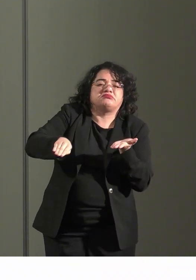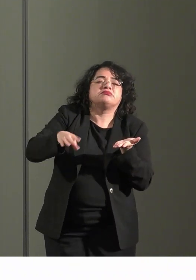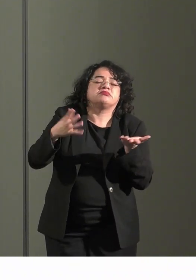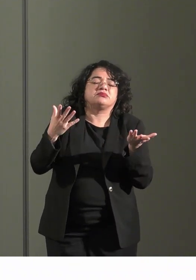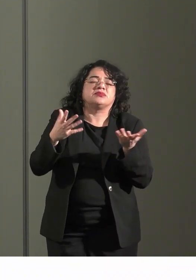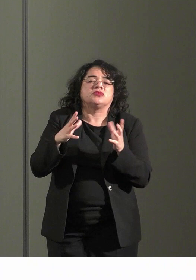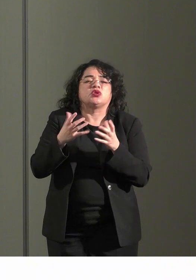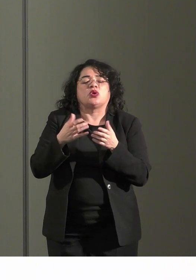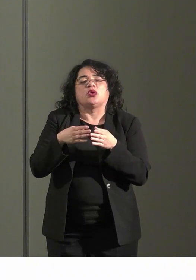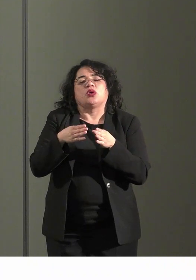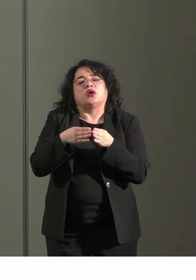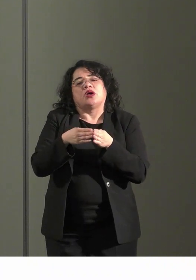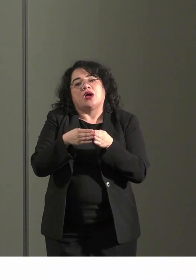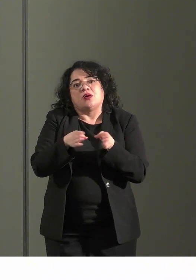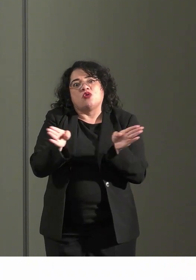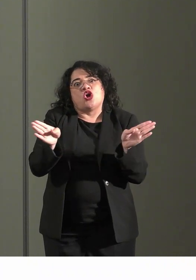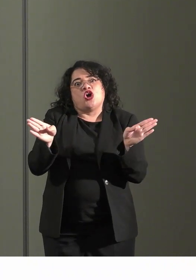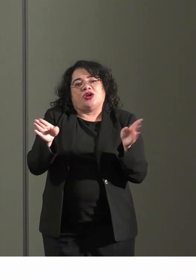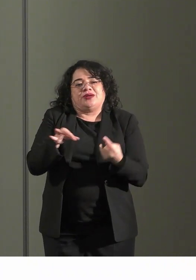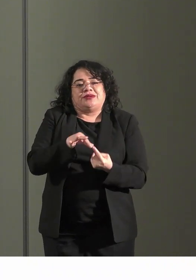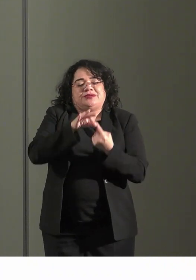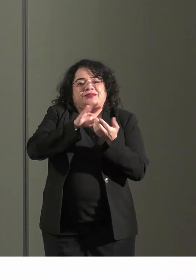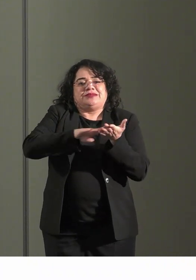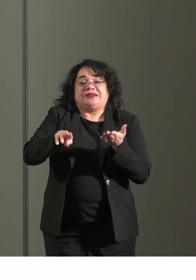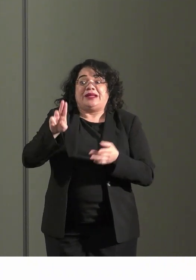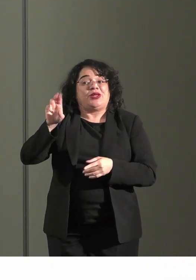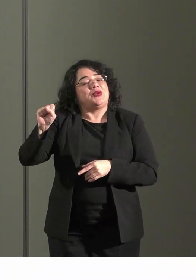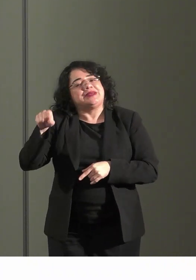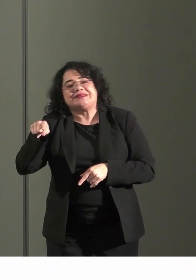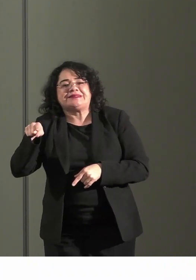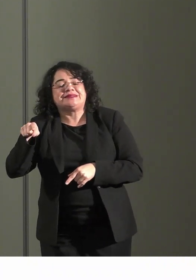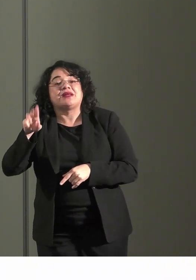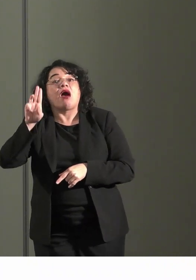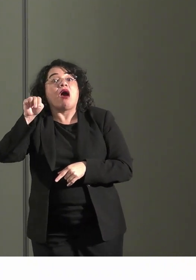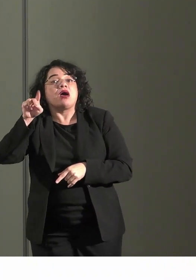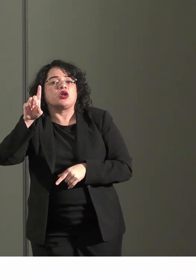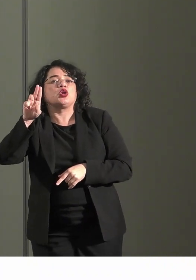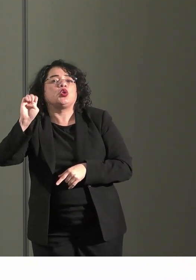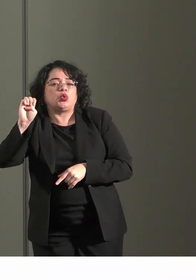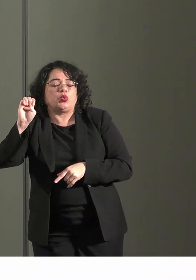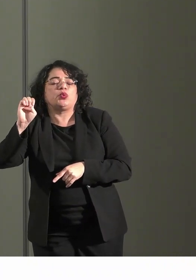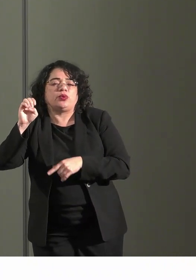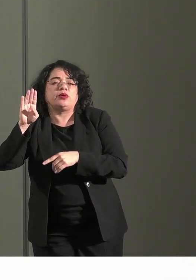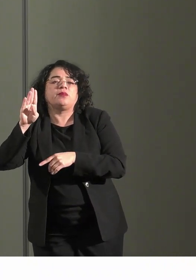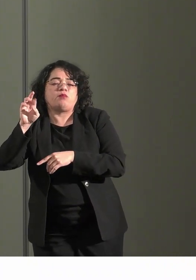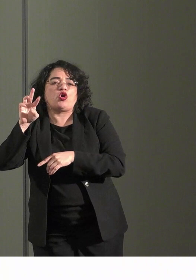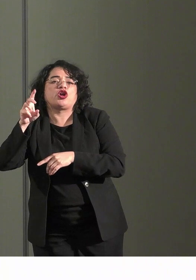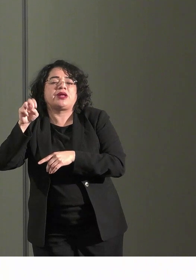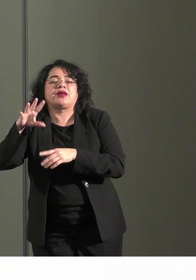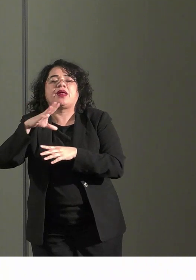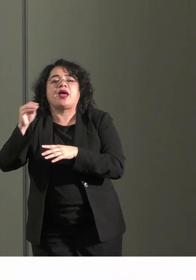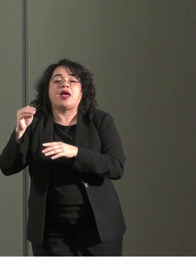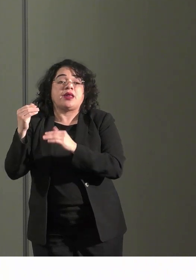of exceptions in the U.S. aside from undue burden and fundamental alteration that is undue burden